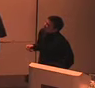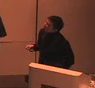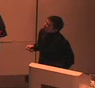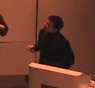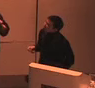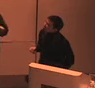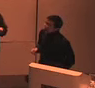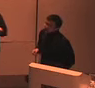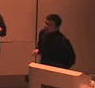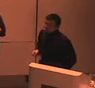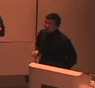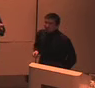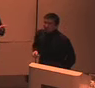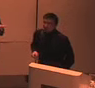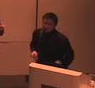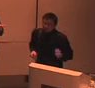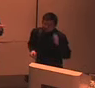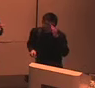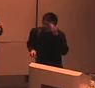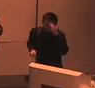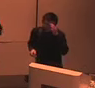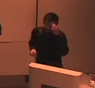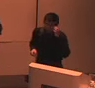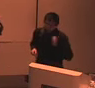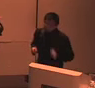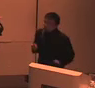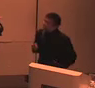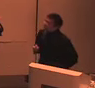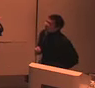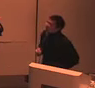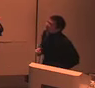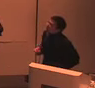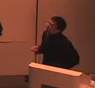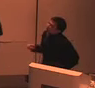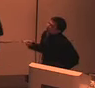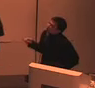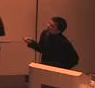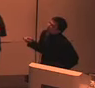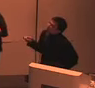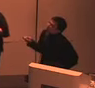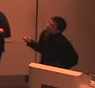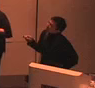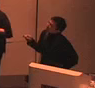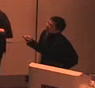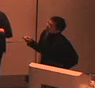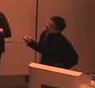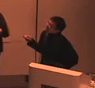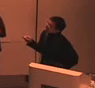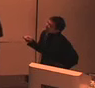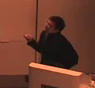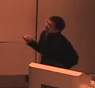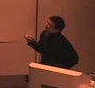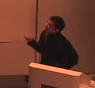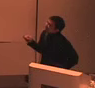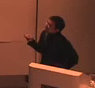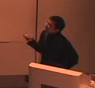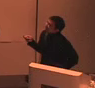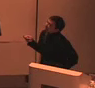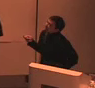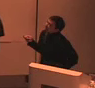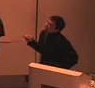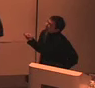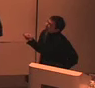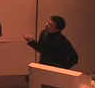And this project is commissioned by Toyo Ito.